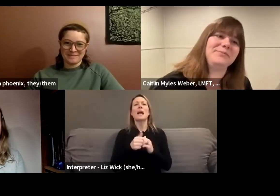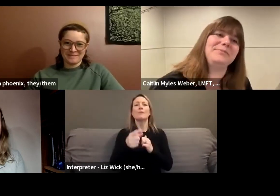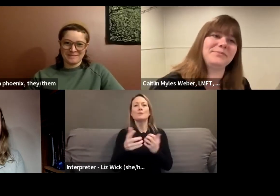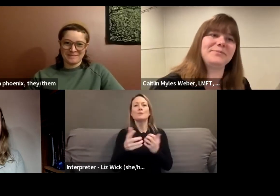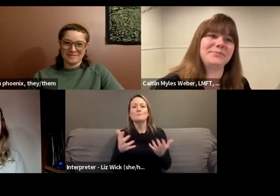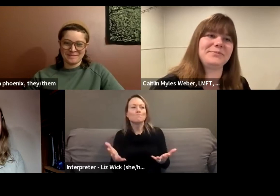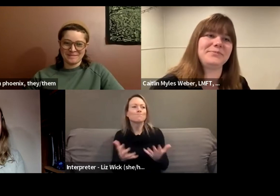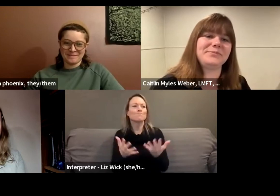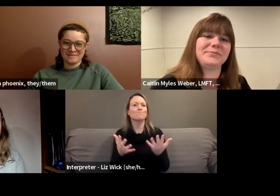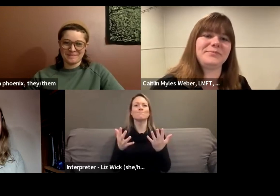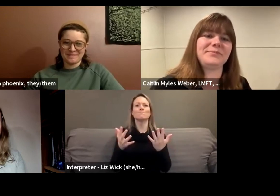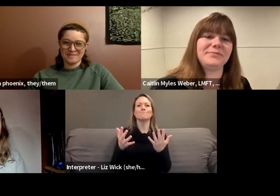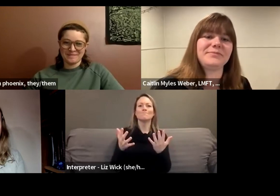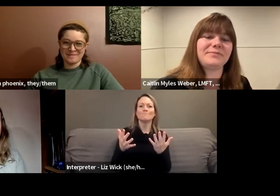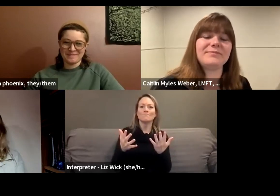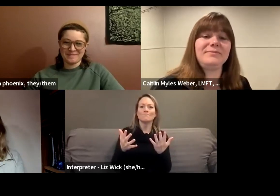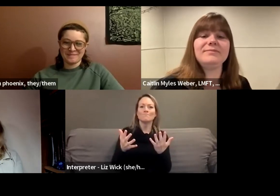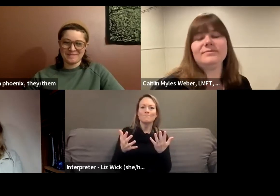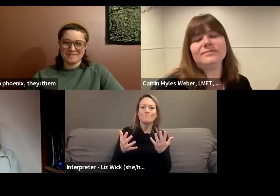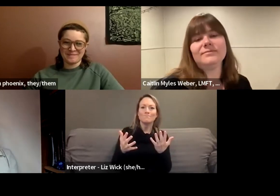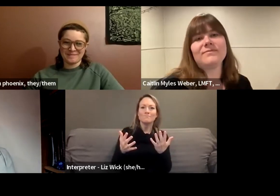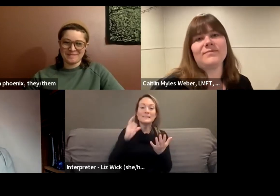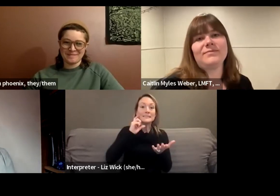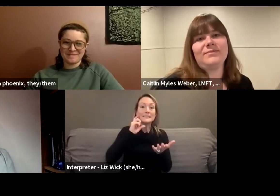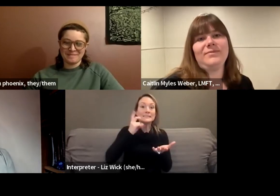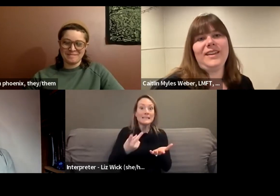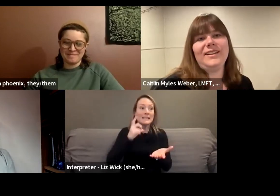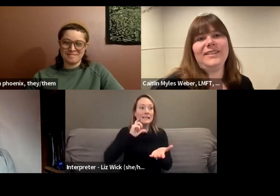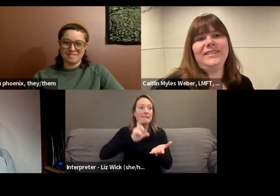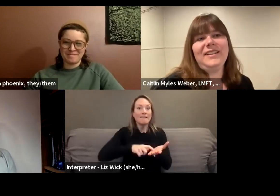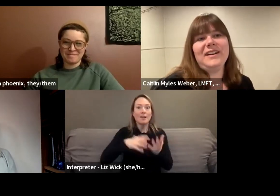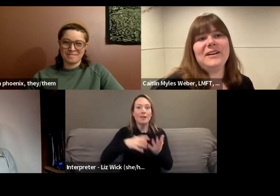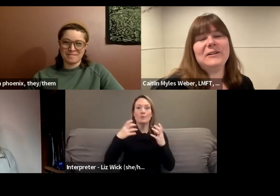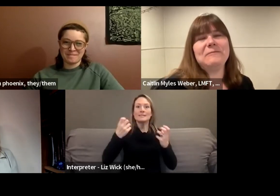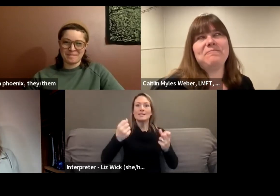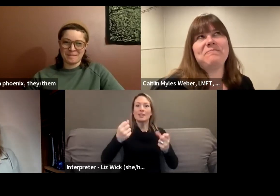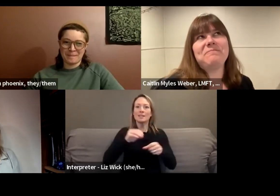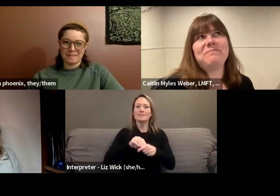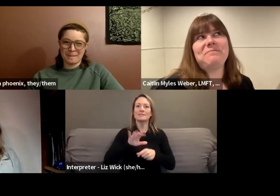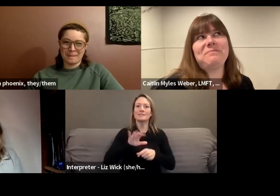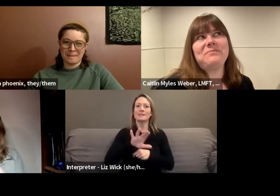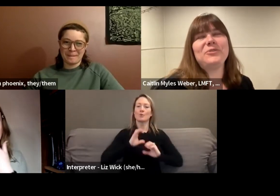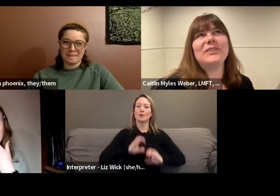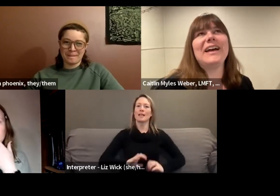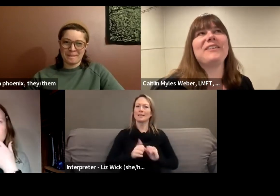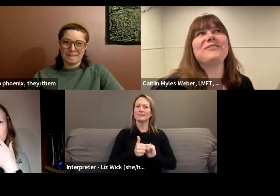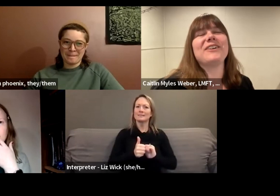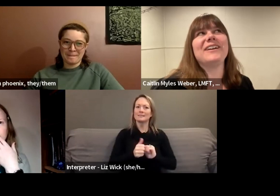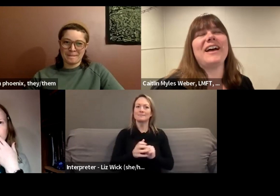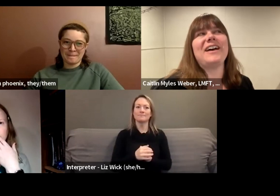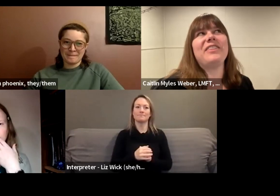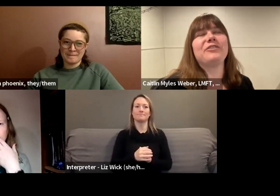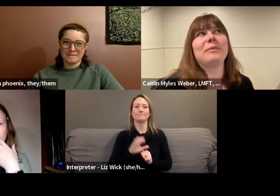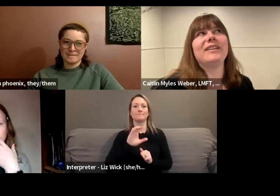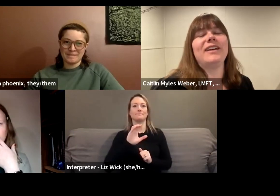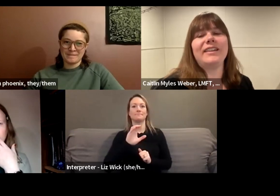or fill in the blank resilience in your clients? Yeah, there've been...